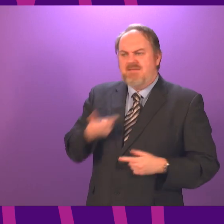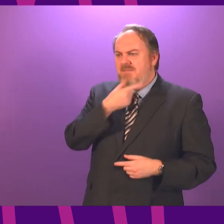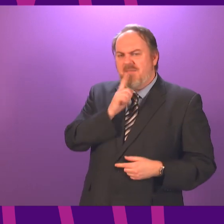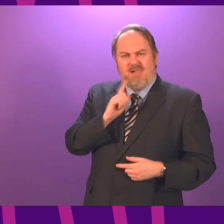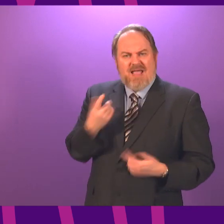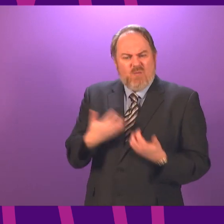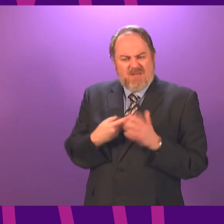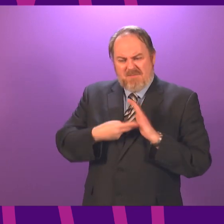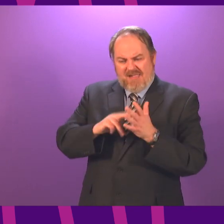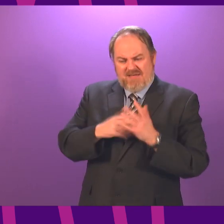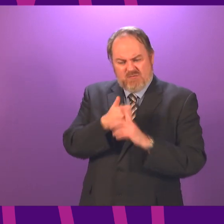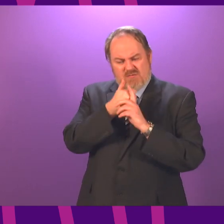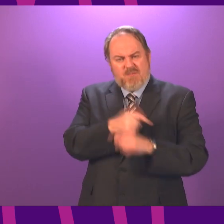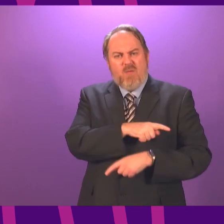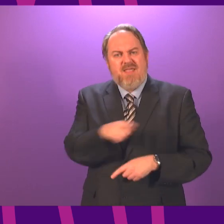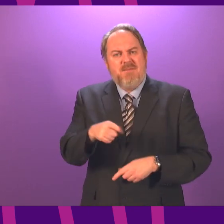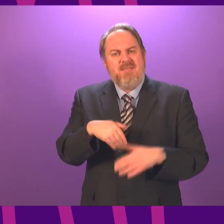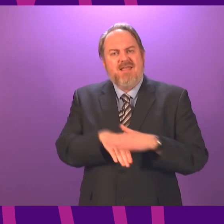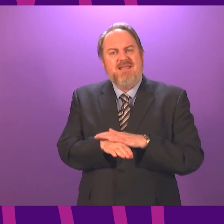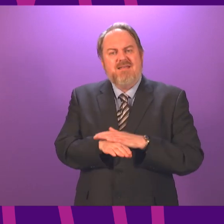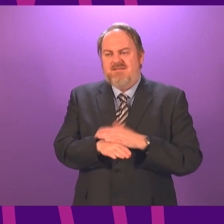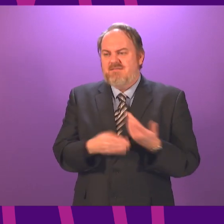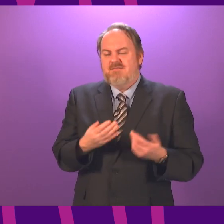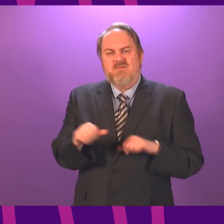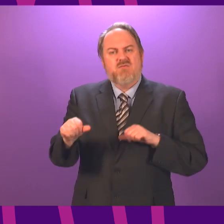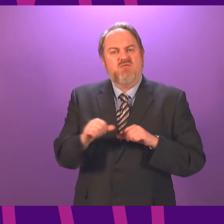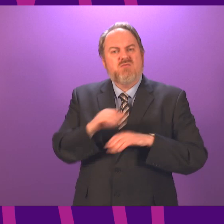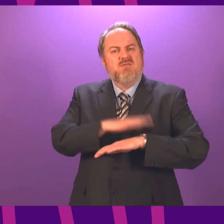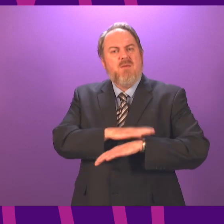homeless people who currently sit in temporary accommodation? Can the First Minister advise